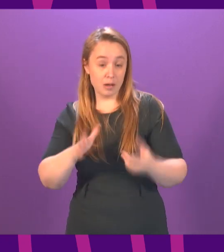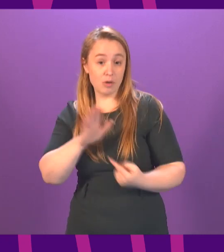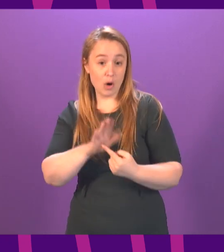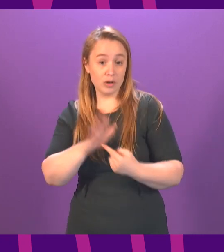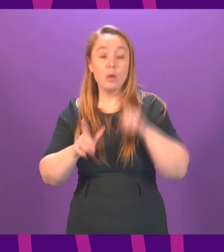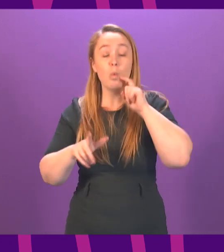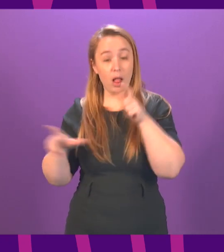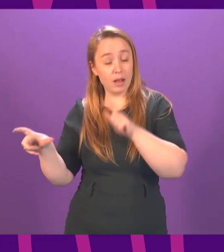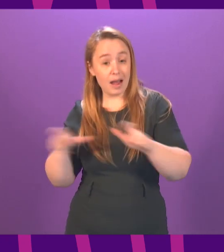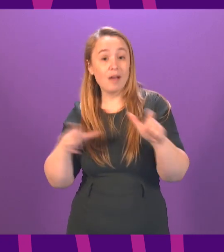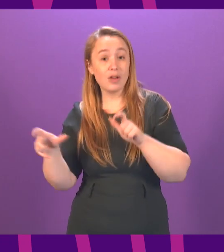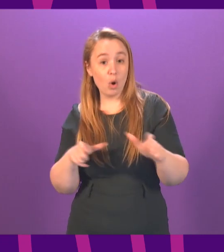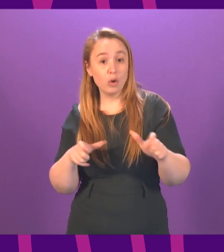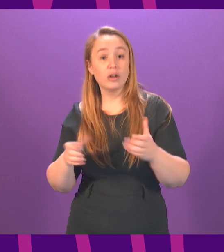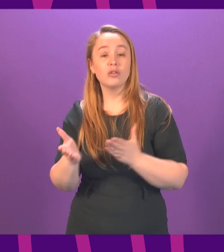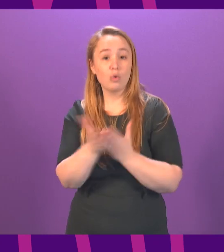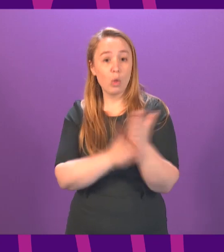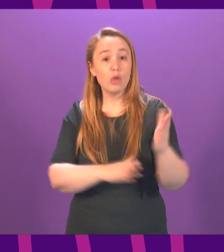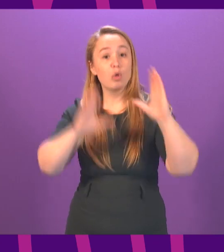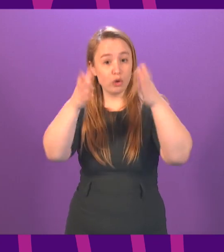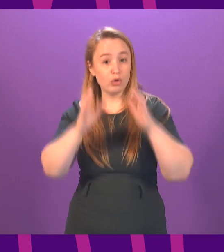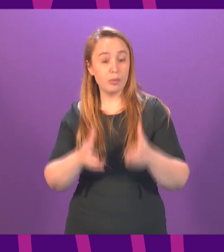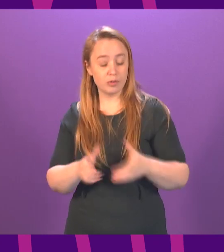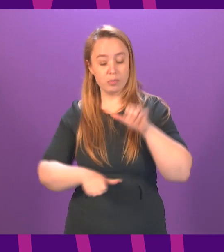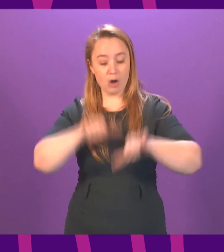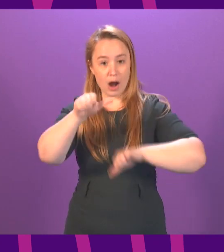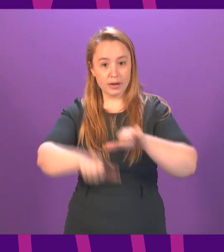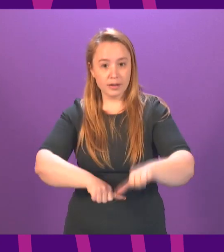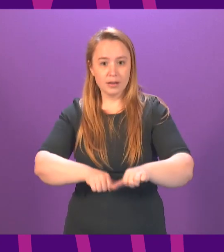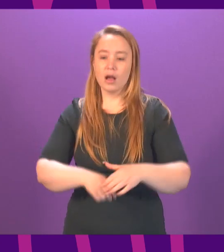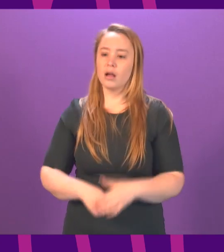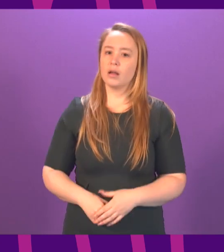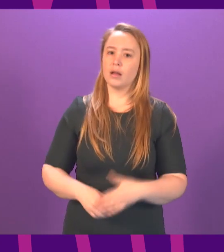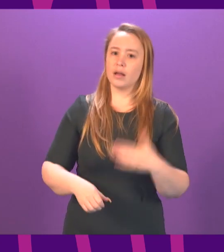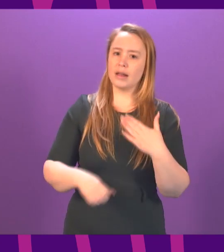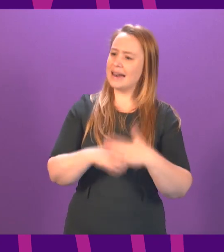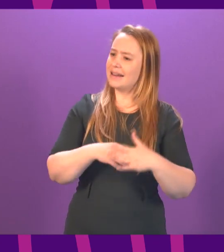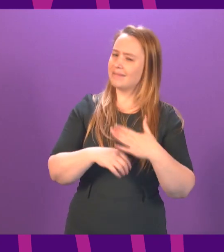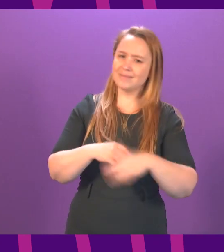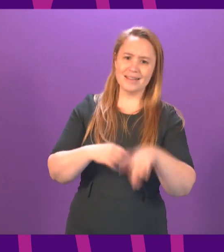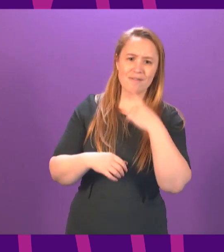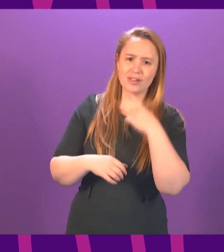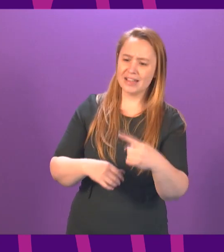Willie Rennie: At no stage did I say that we should not prioritise care homes first; let us get that straight. What we are